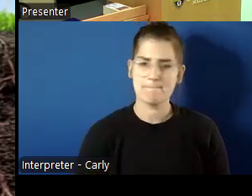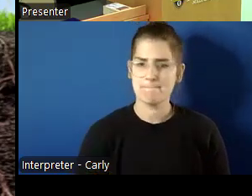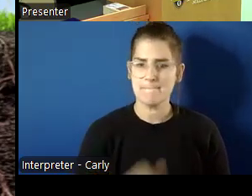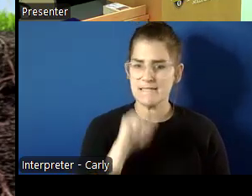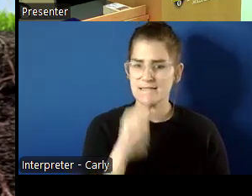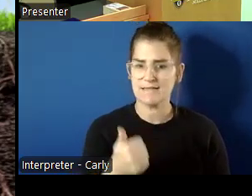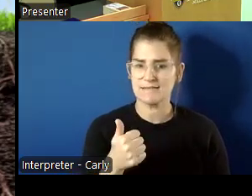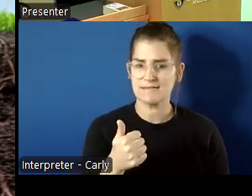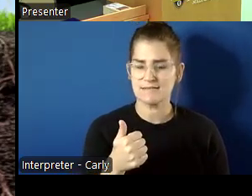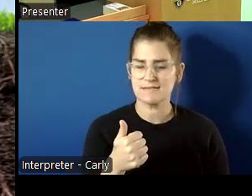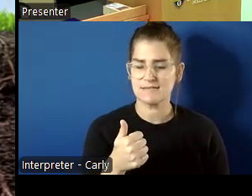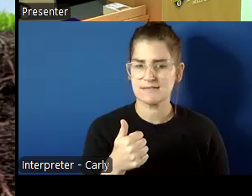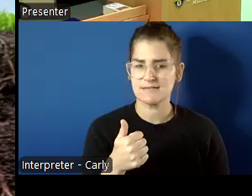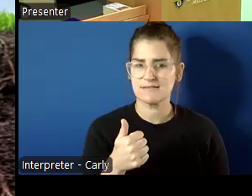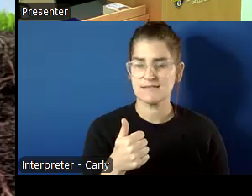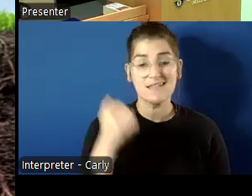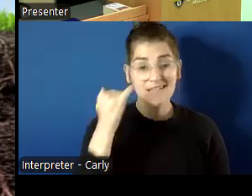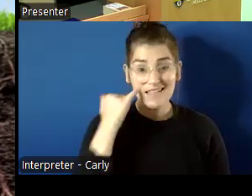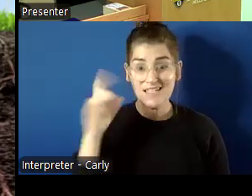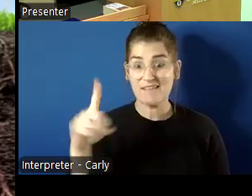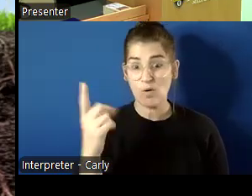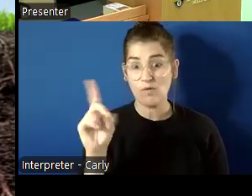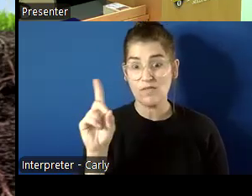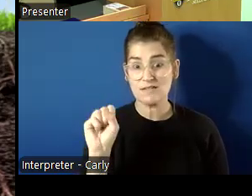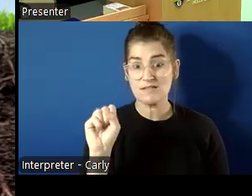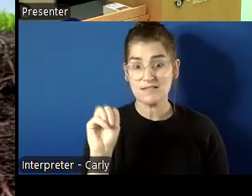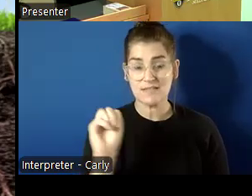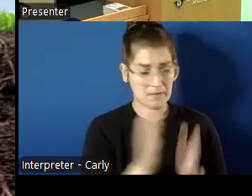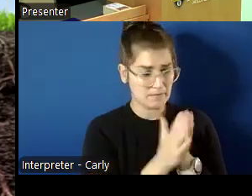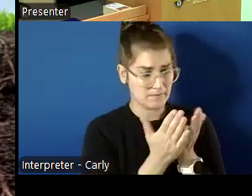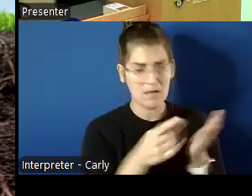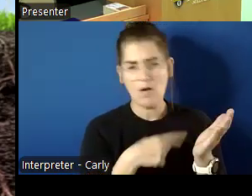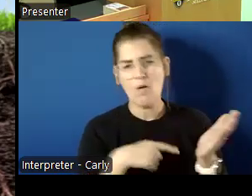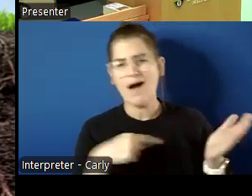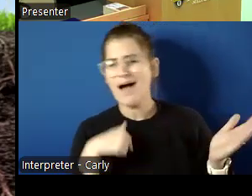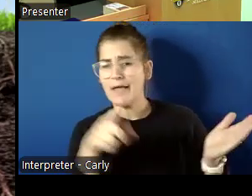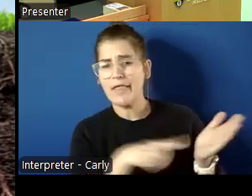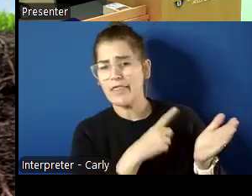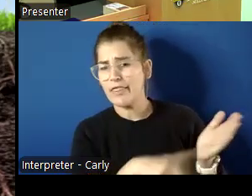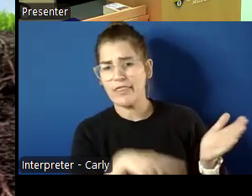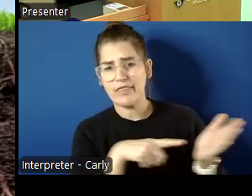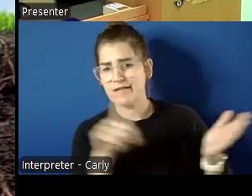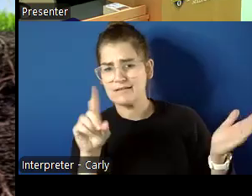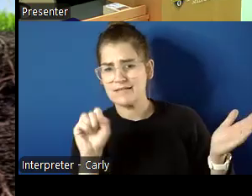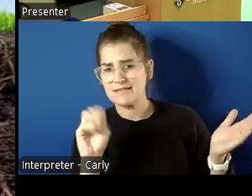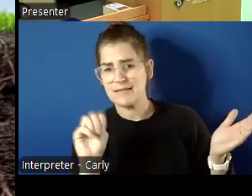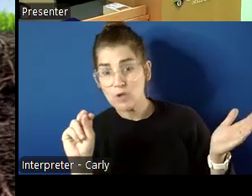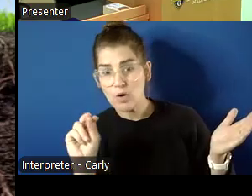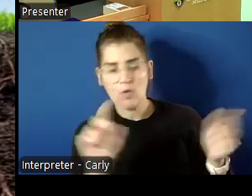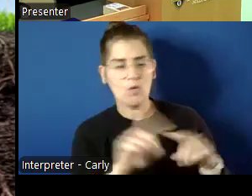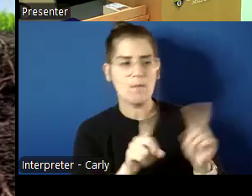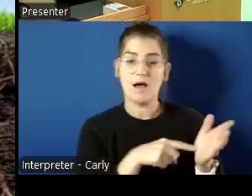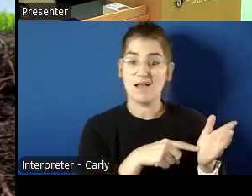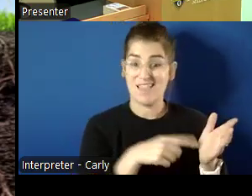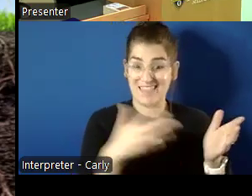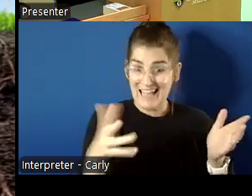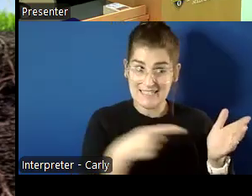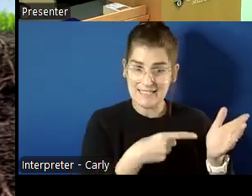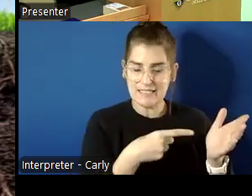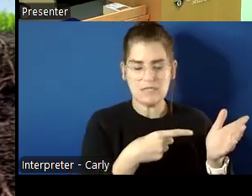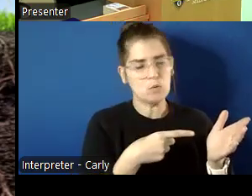you only look at DSM, I have nothing against DSM, but it can't stand alone. Your clinical judgment,